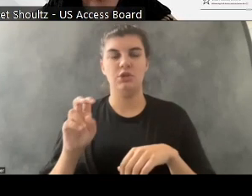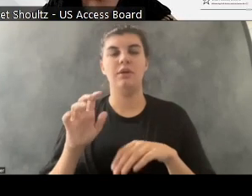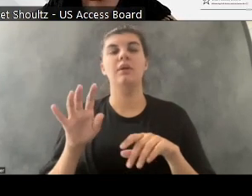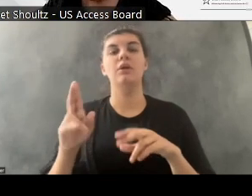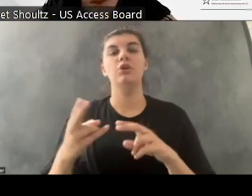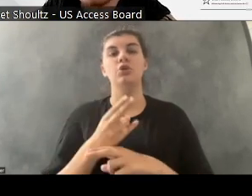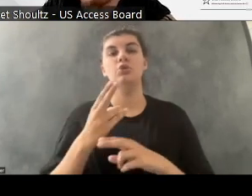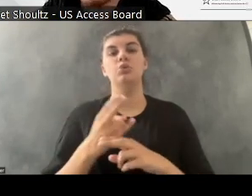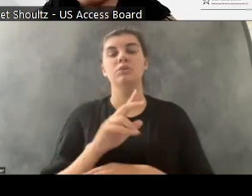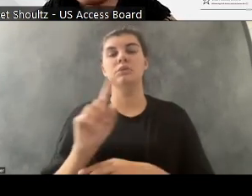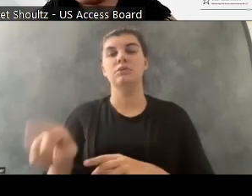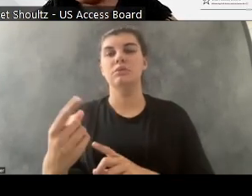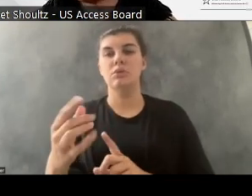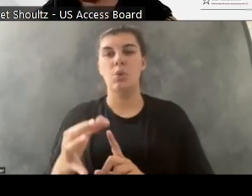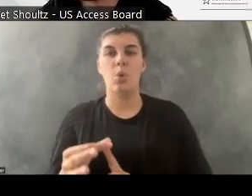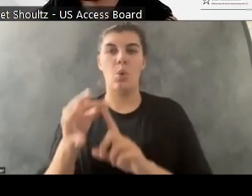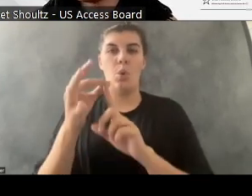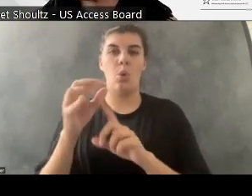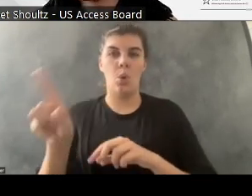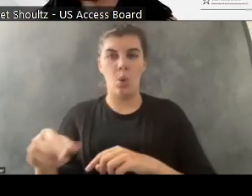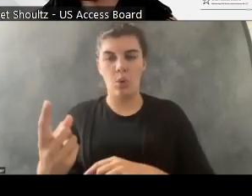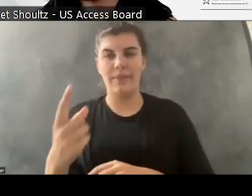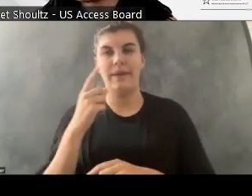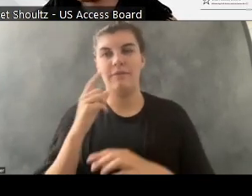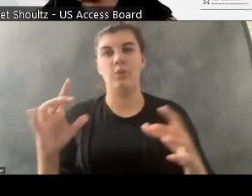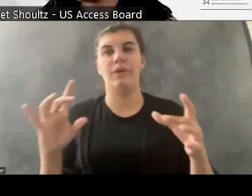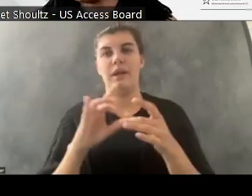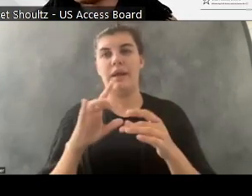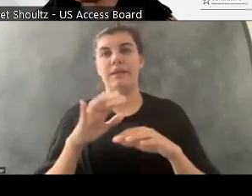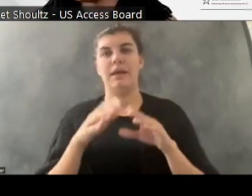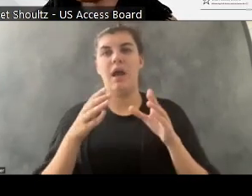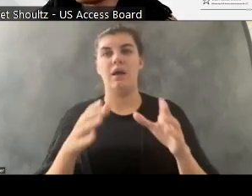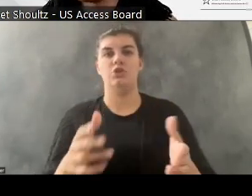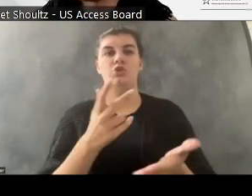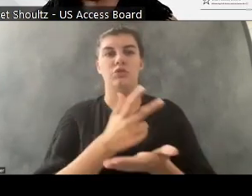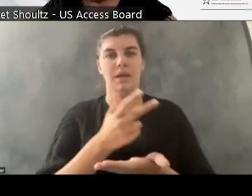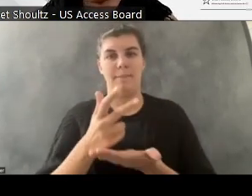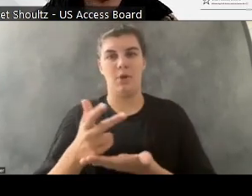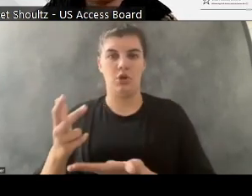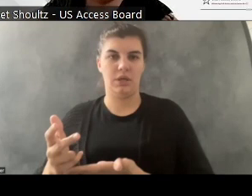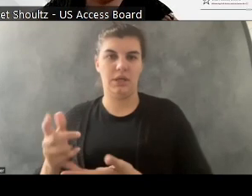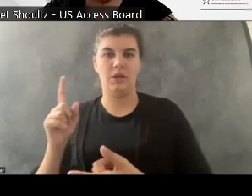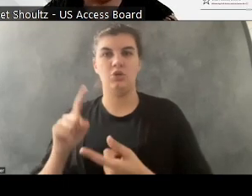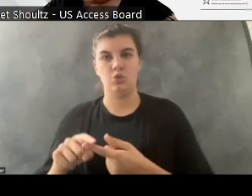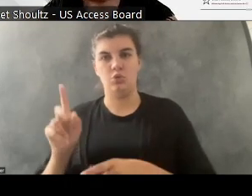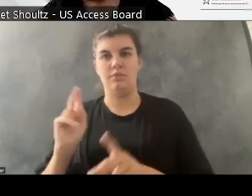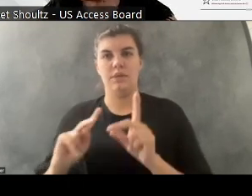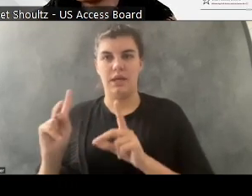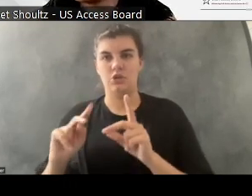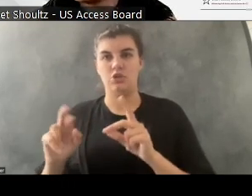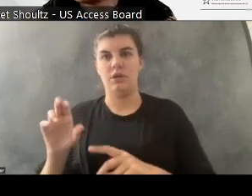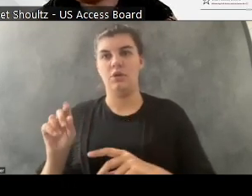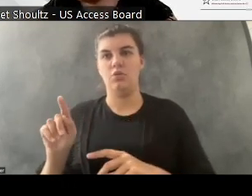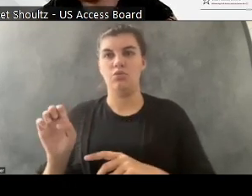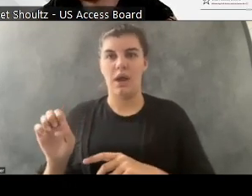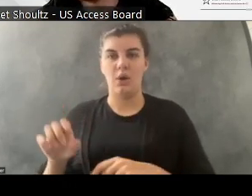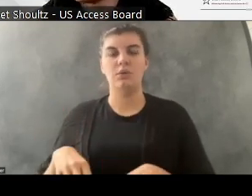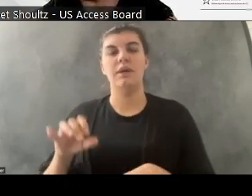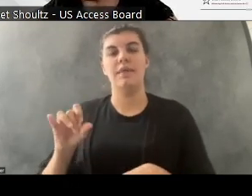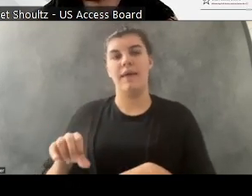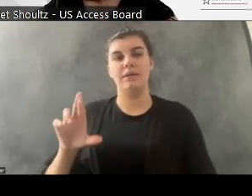exclusively to connect on-street parking access aisles to pedestrian access routes. And this is at